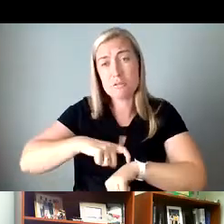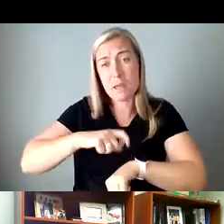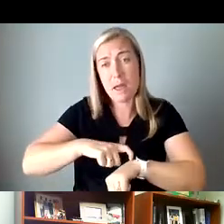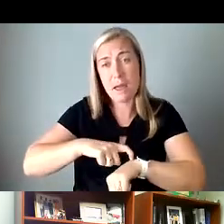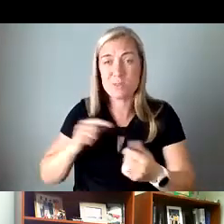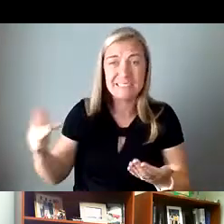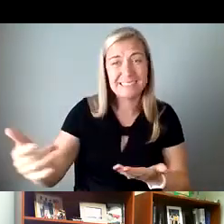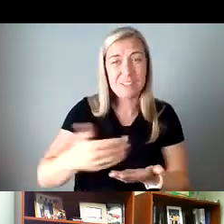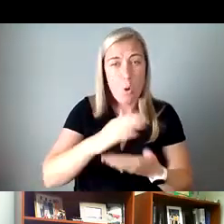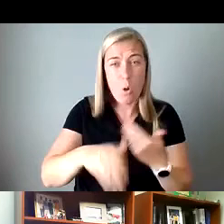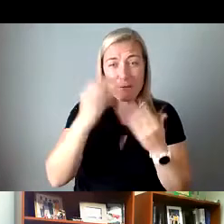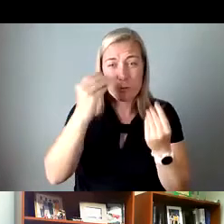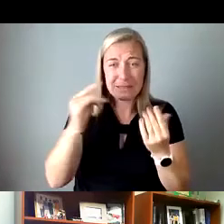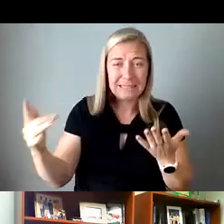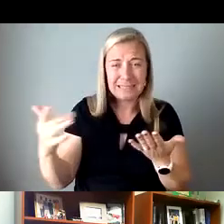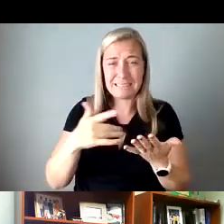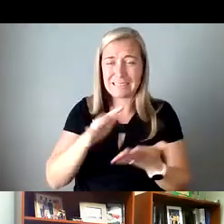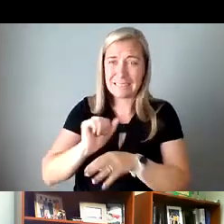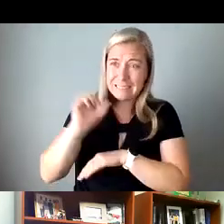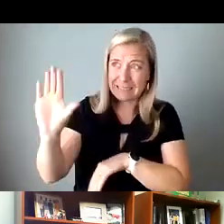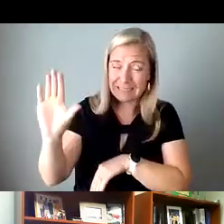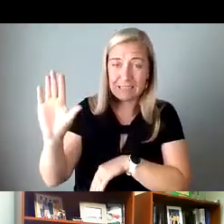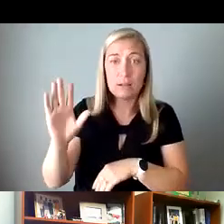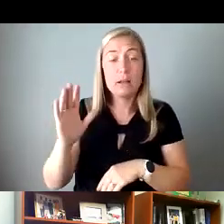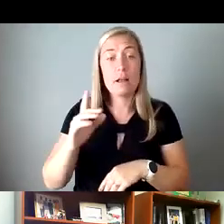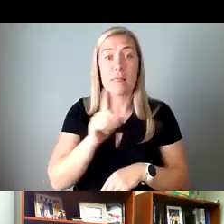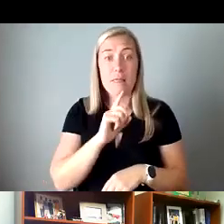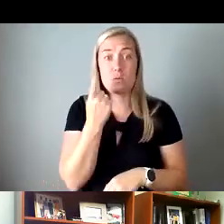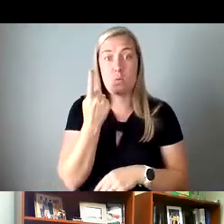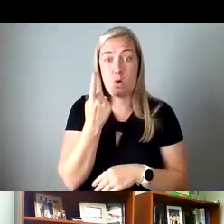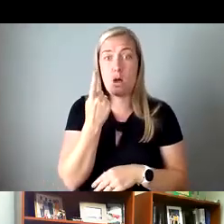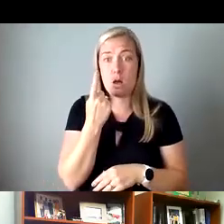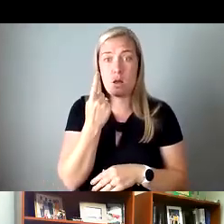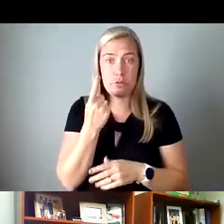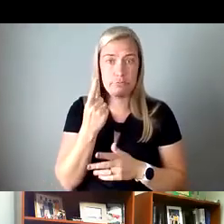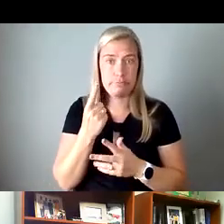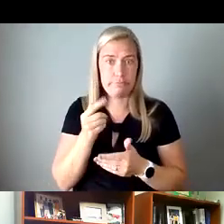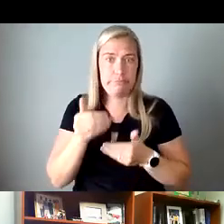information. There is a step in the event of a pandemic called emergency use authorization.